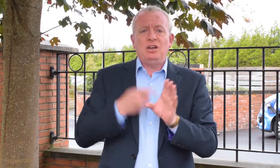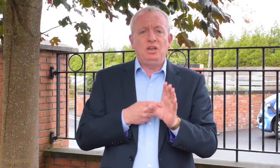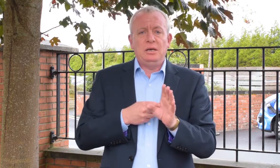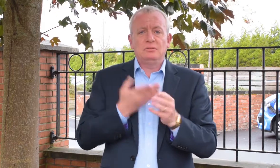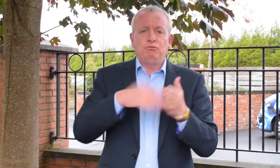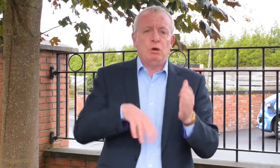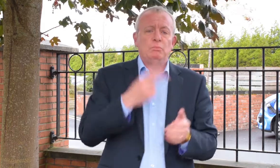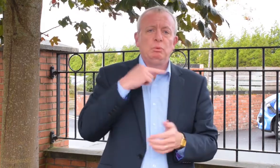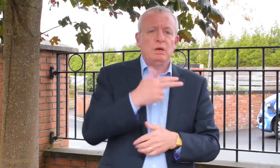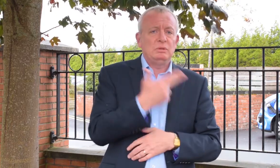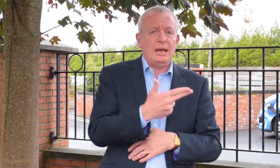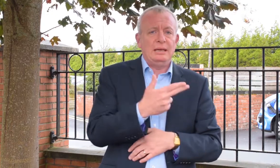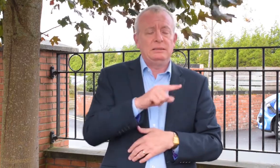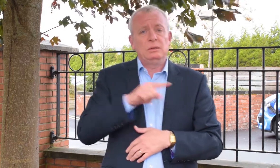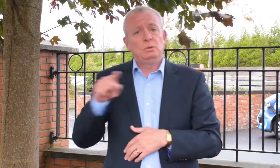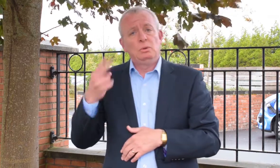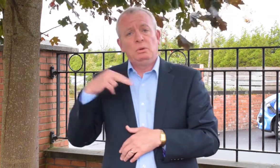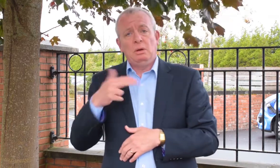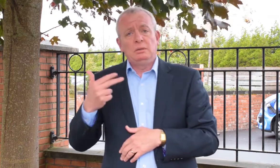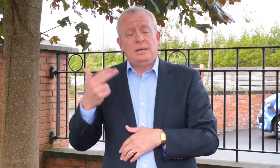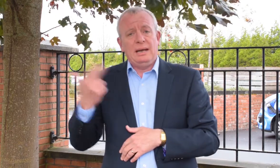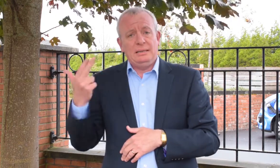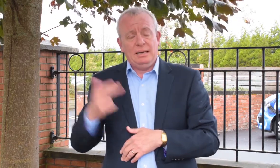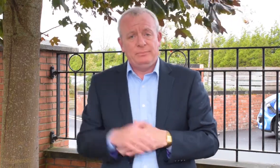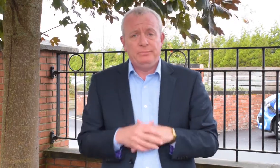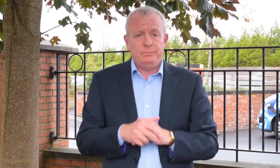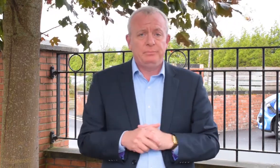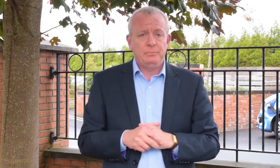where he served three terms from 2008 – 2018